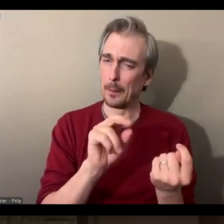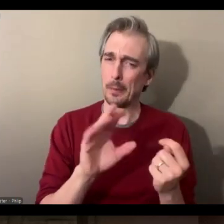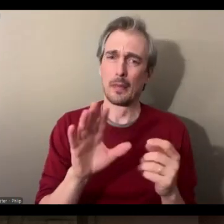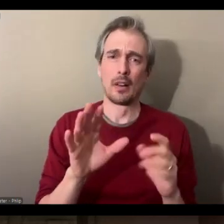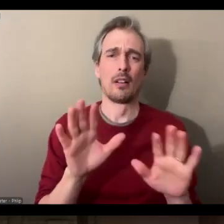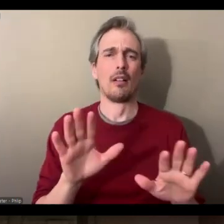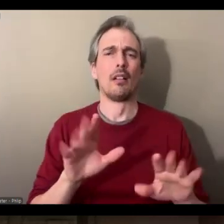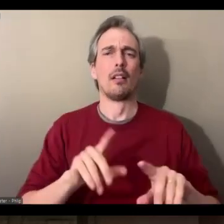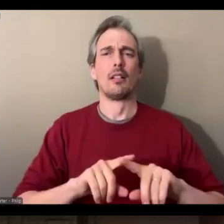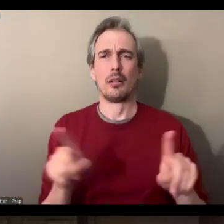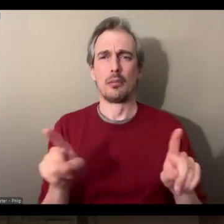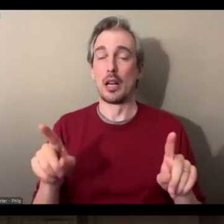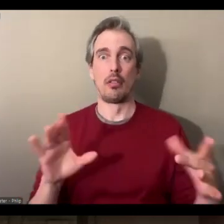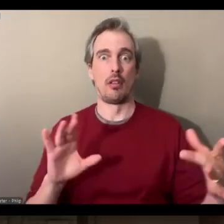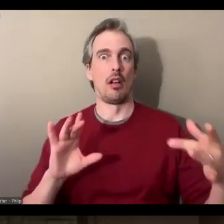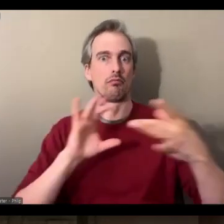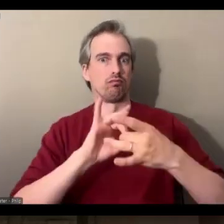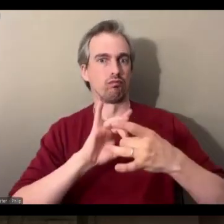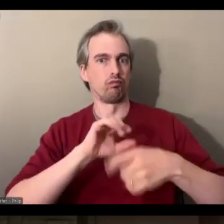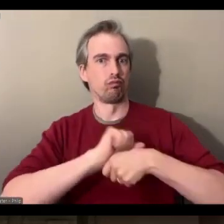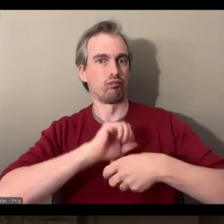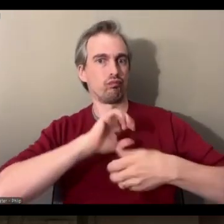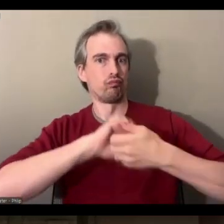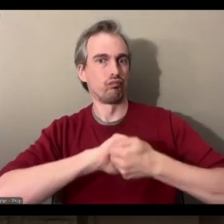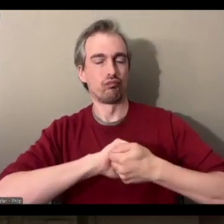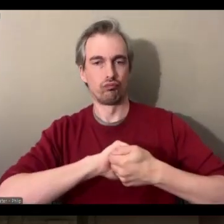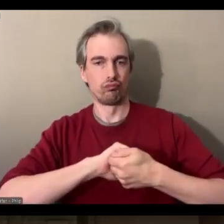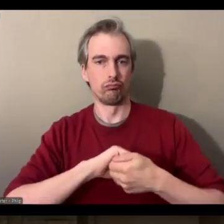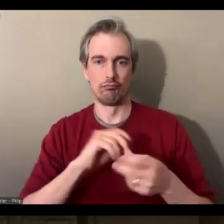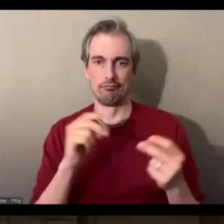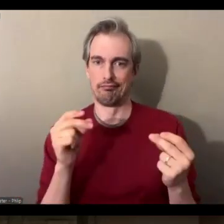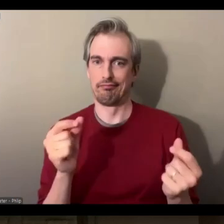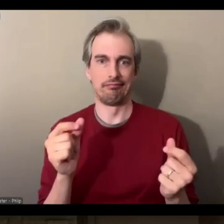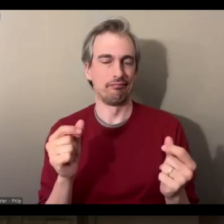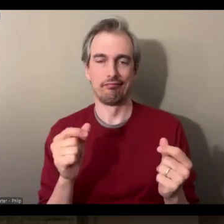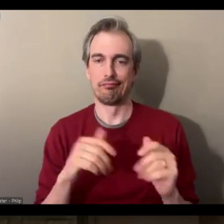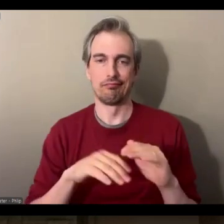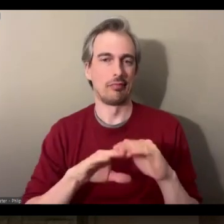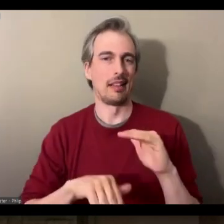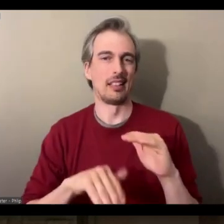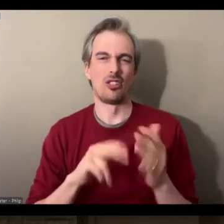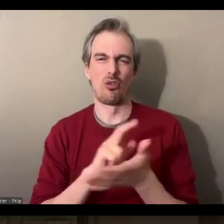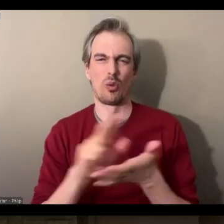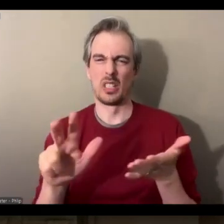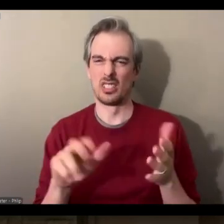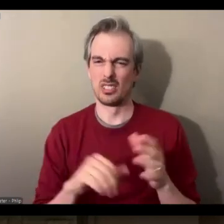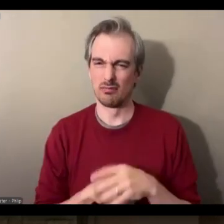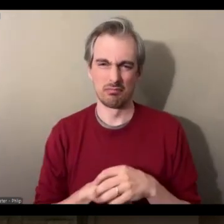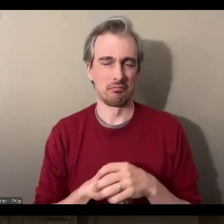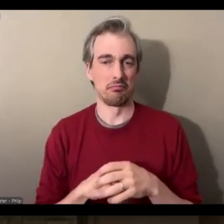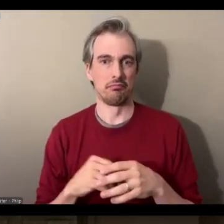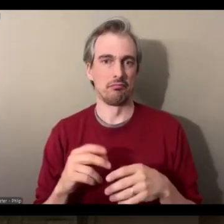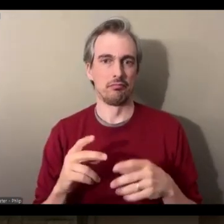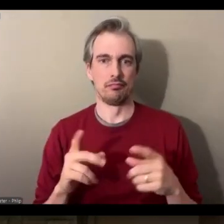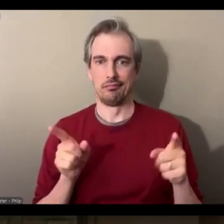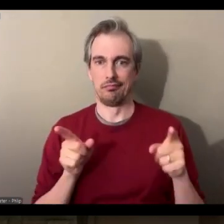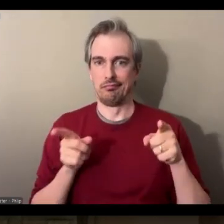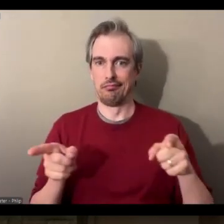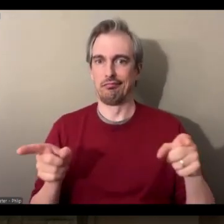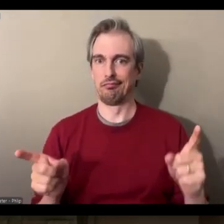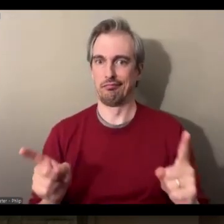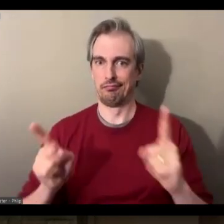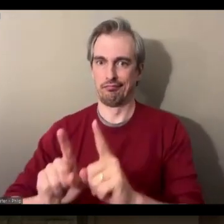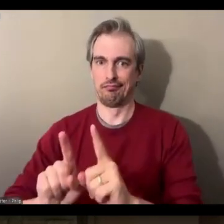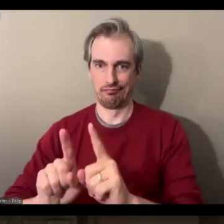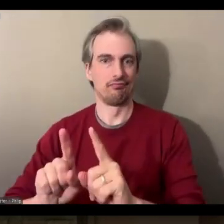of meeting all of these folks. And within those first couple of months, checking in across teams,